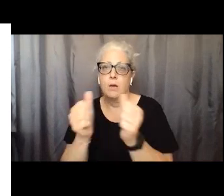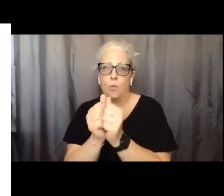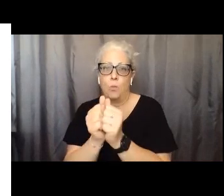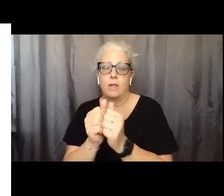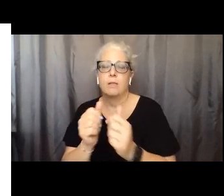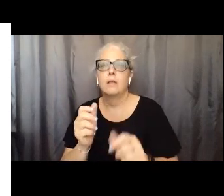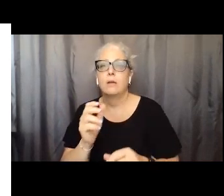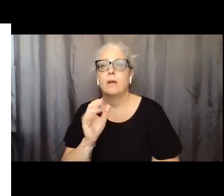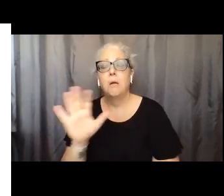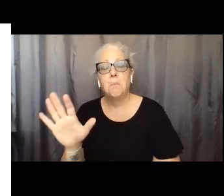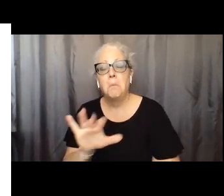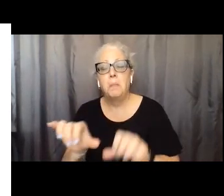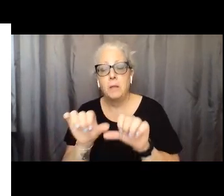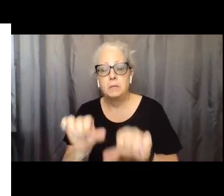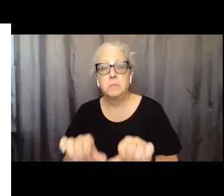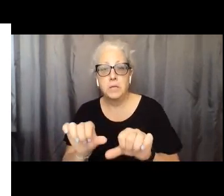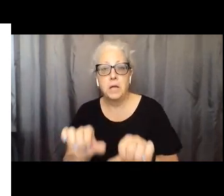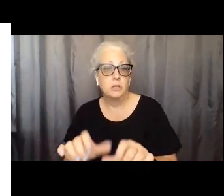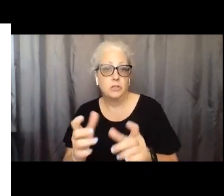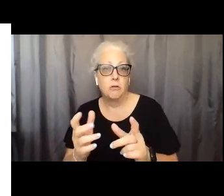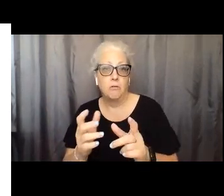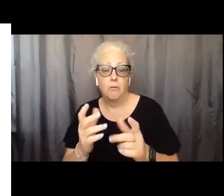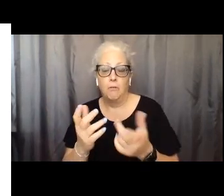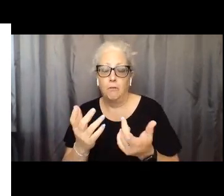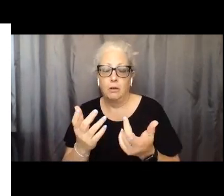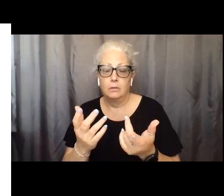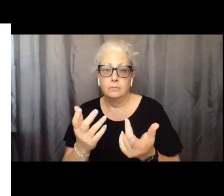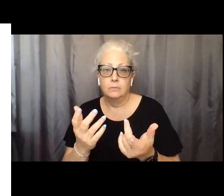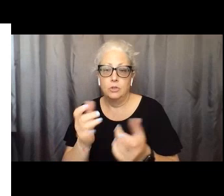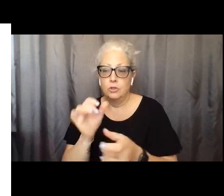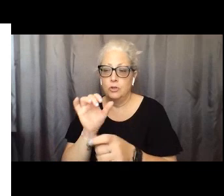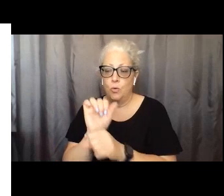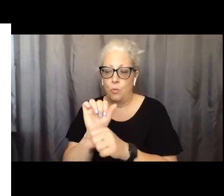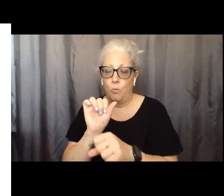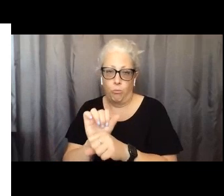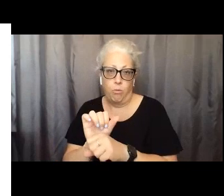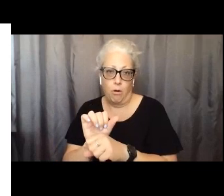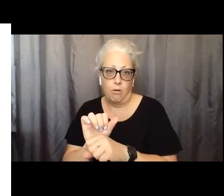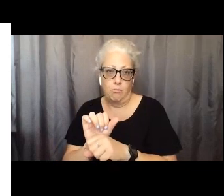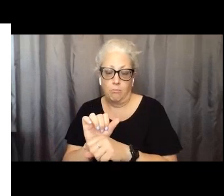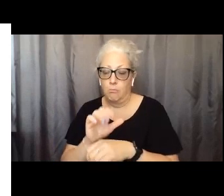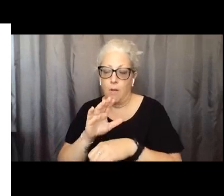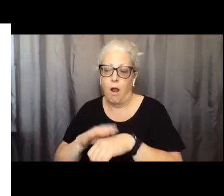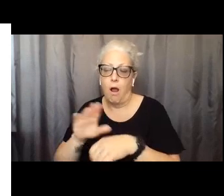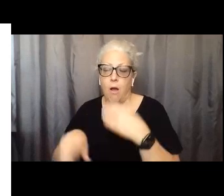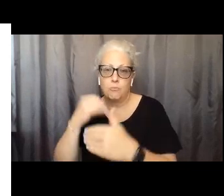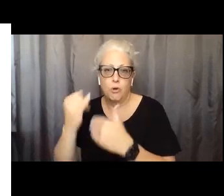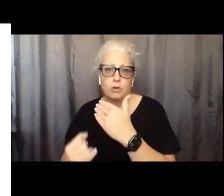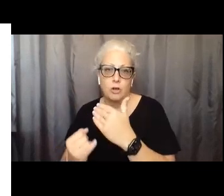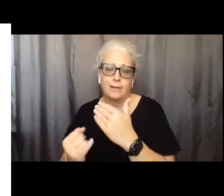to work on projects that are not necessarily ADA non compliant. [Roby Poche (DES)] I think that signage